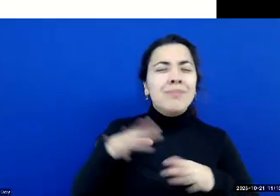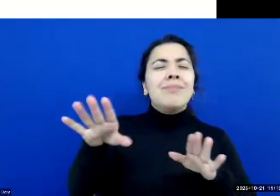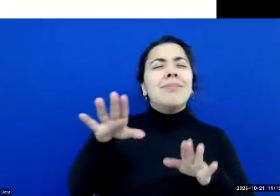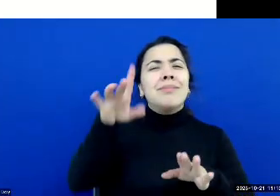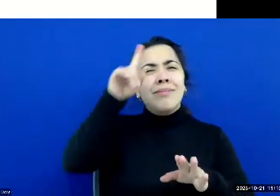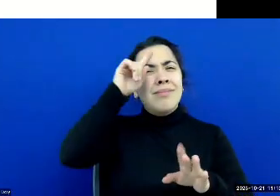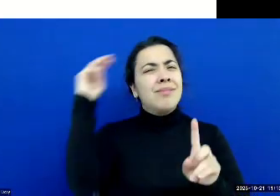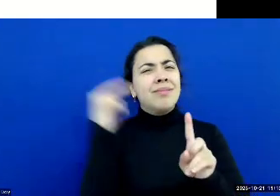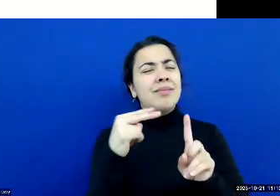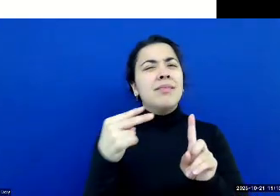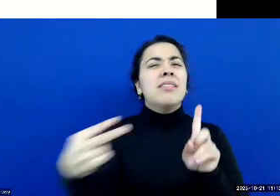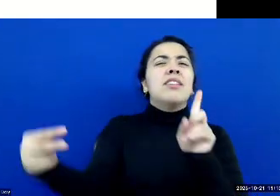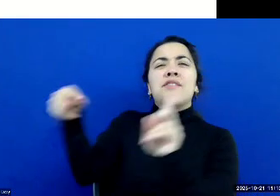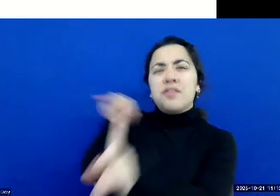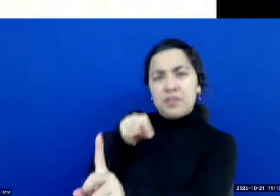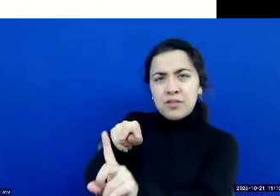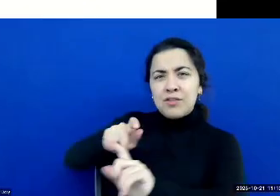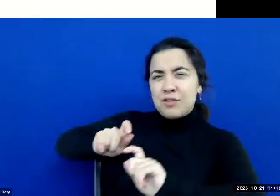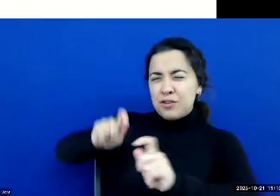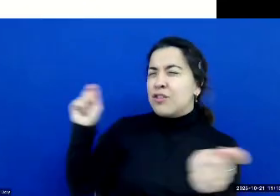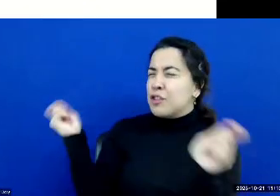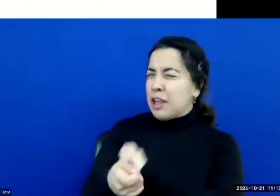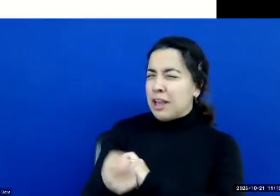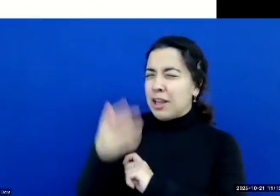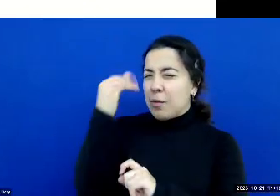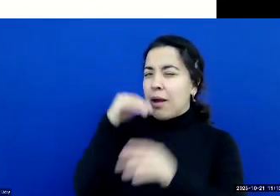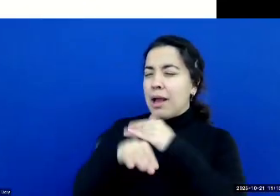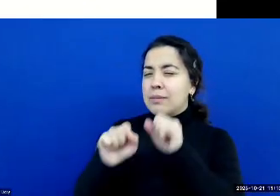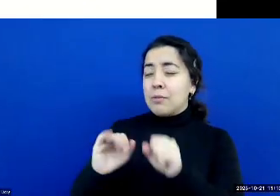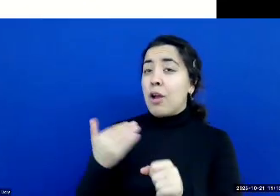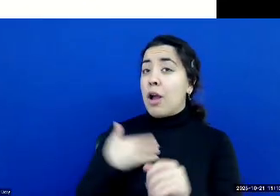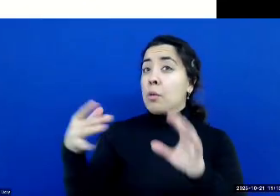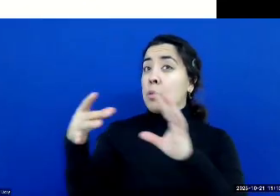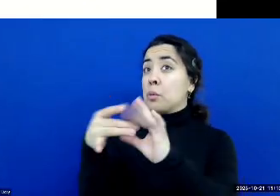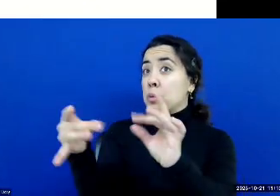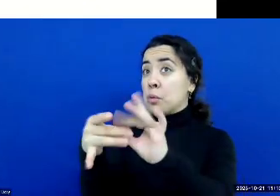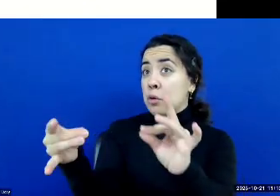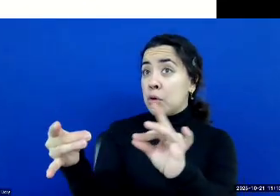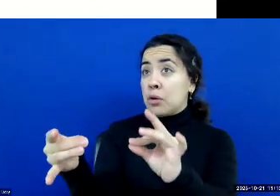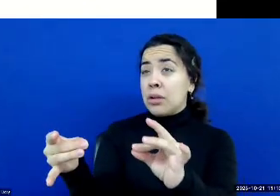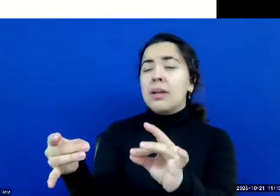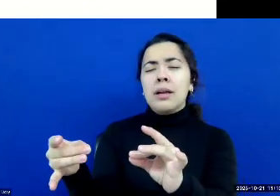Kathleen DeForest: So reframe your mindset around accessibility, because the wording that we use